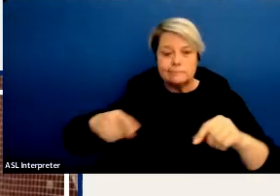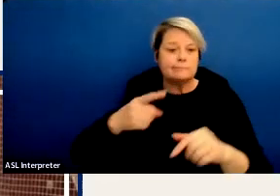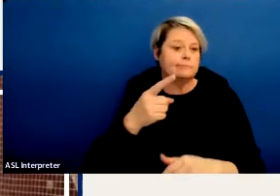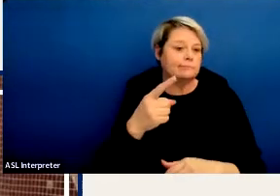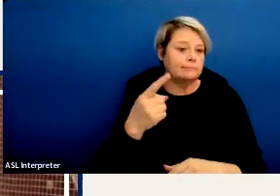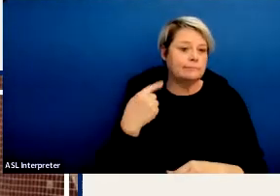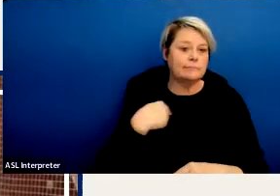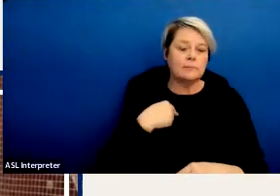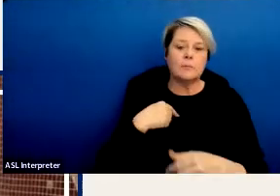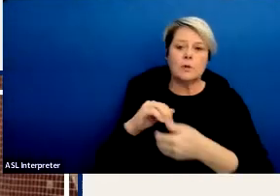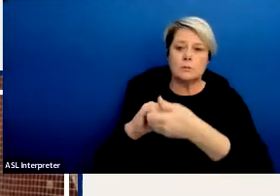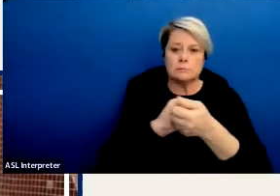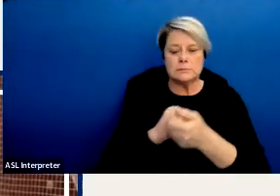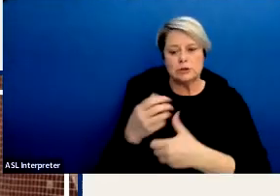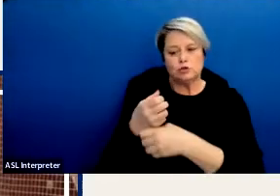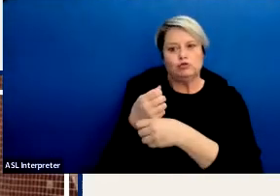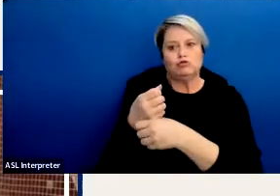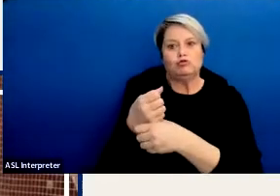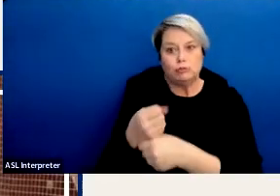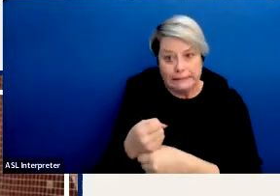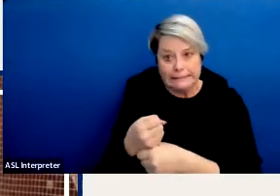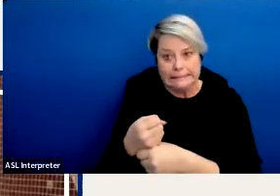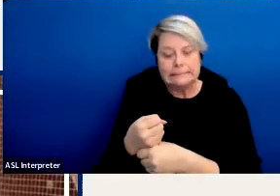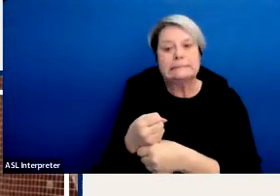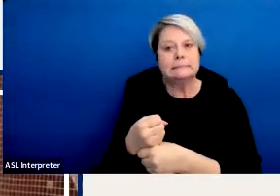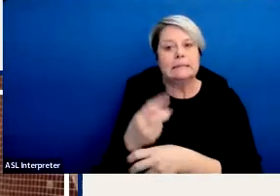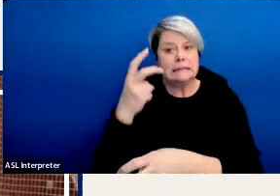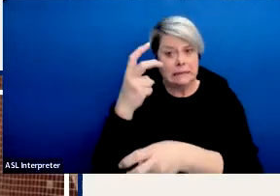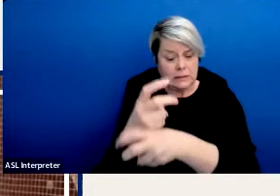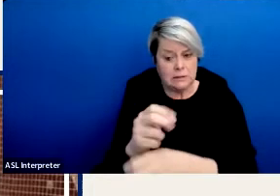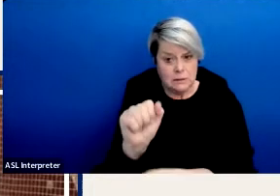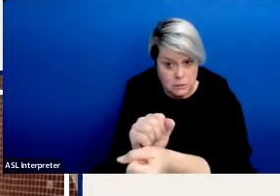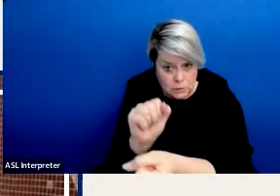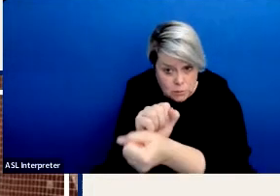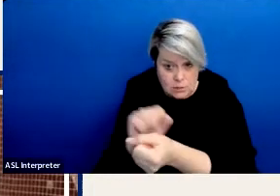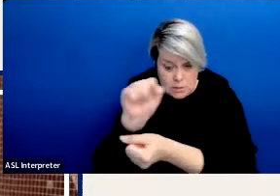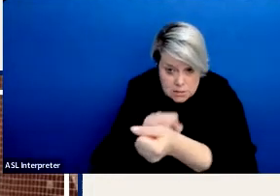agricultural community is rooted in diversity. Our practices in the field are for geed through mutual